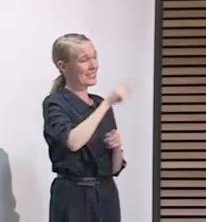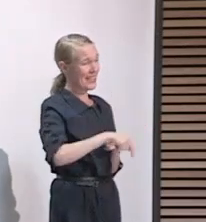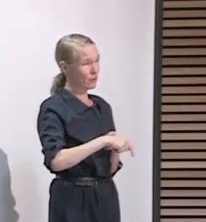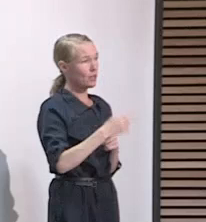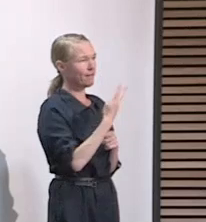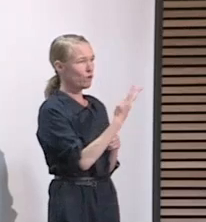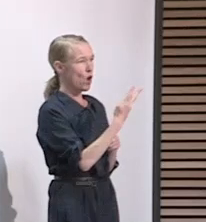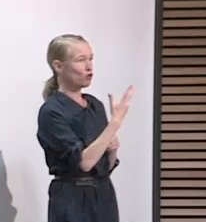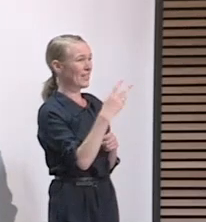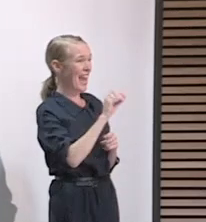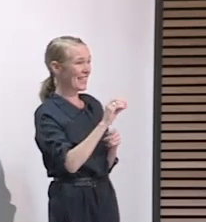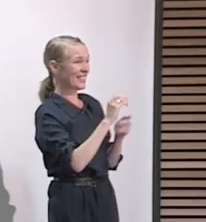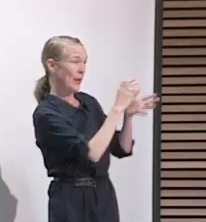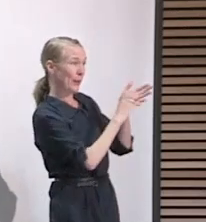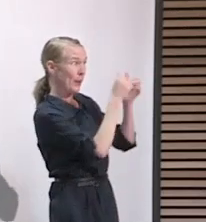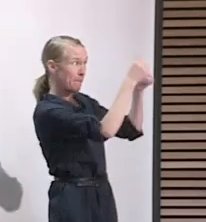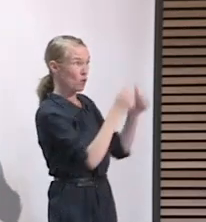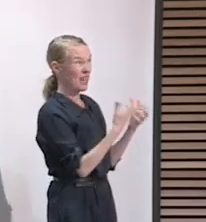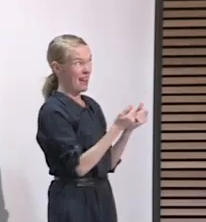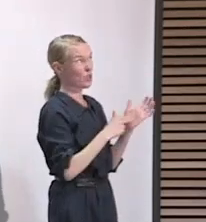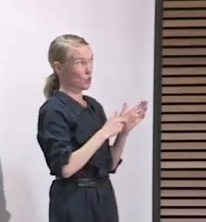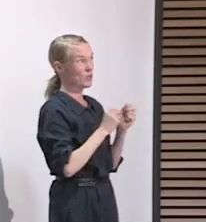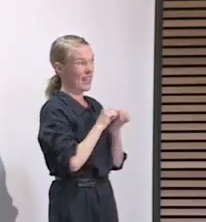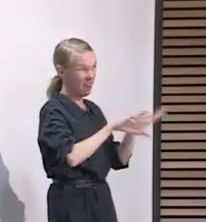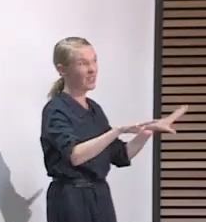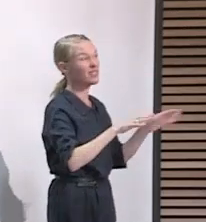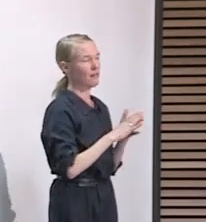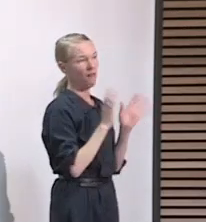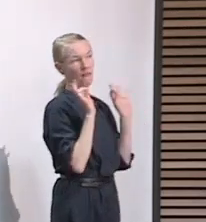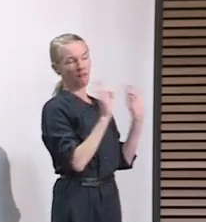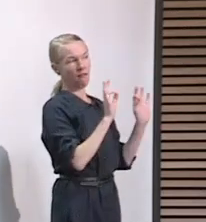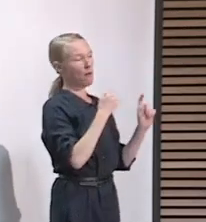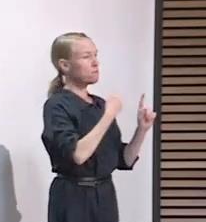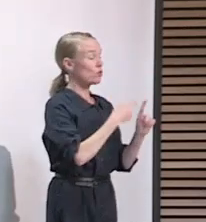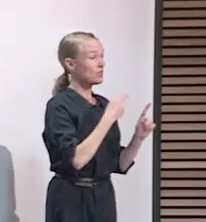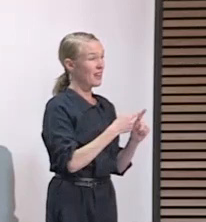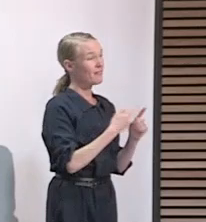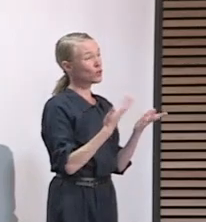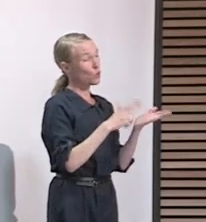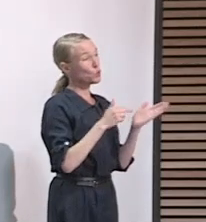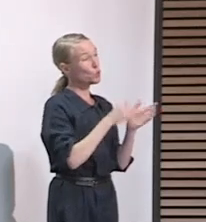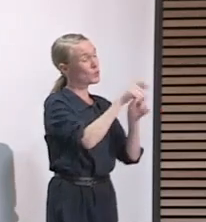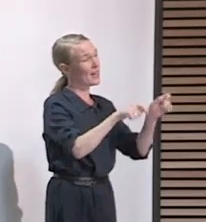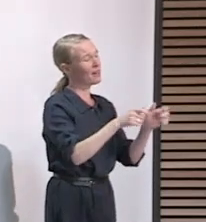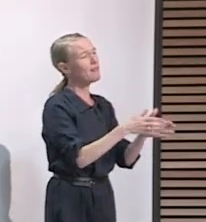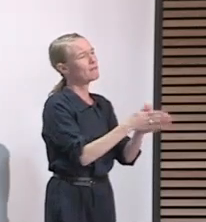people using the app and there are 186,480QR codes on display